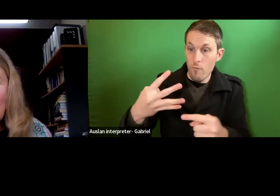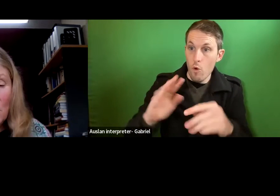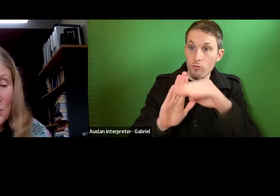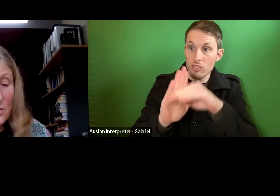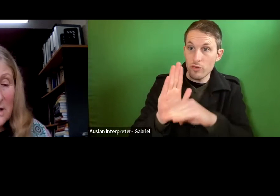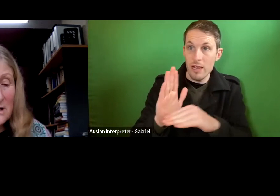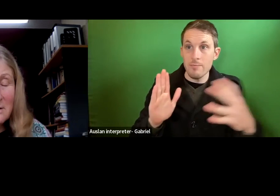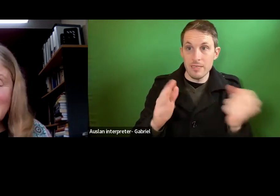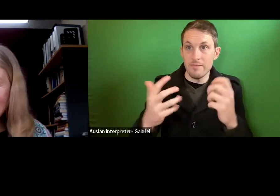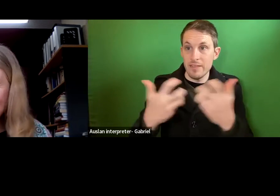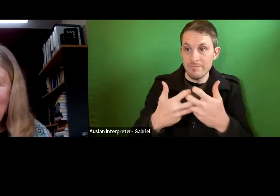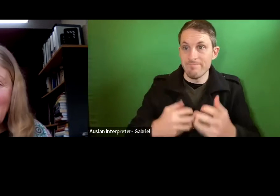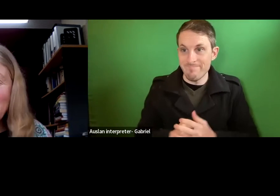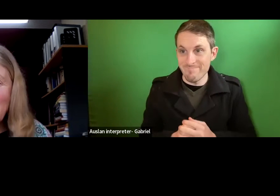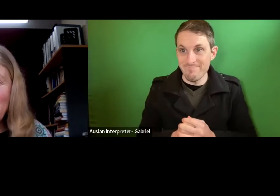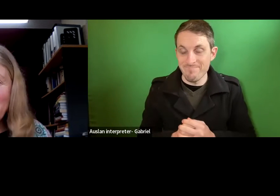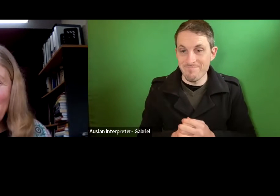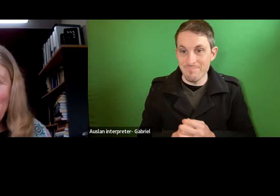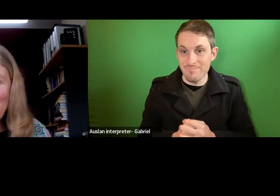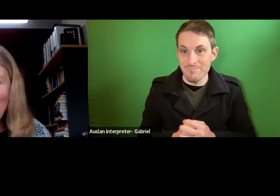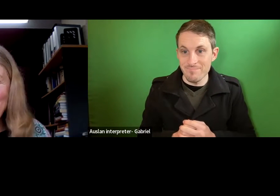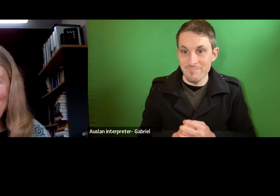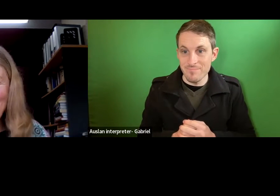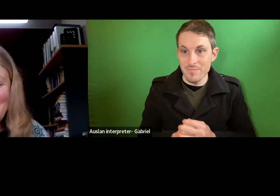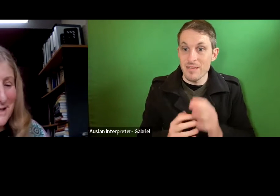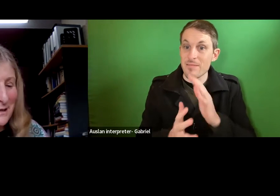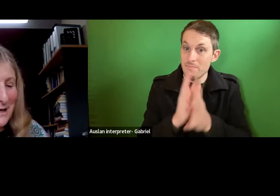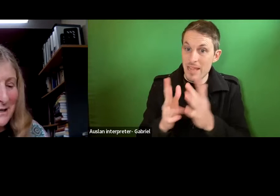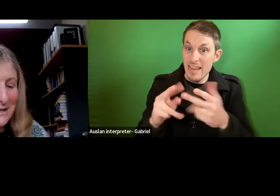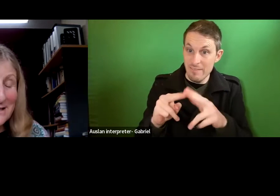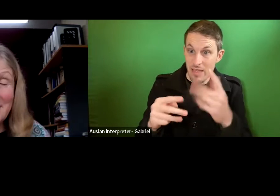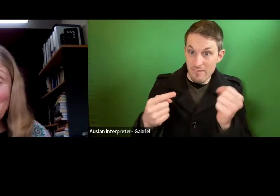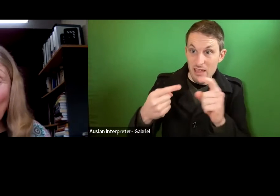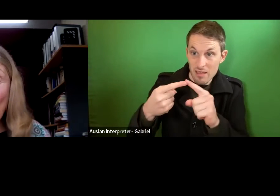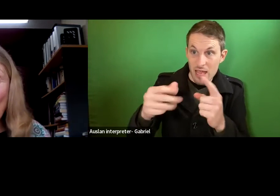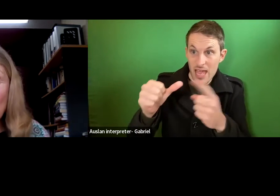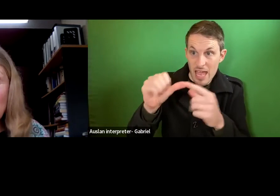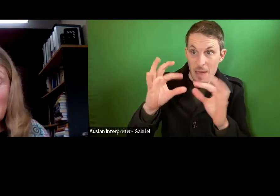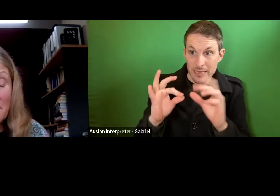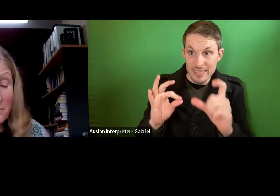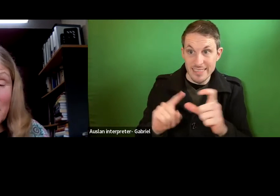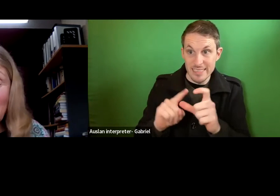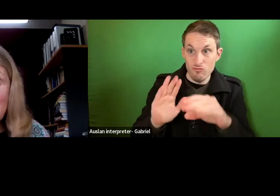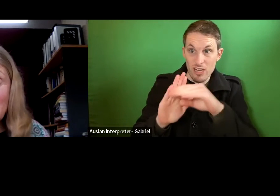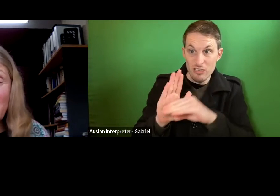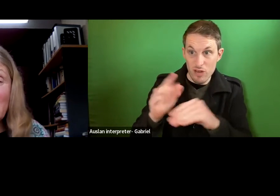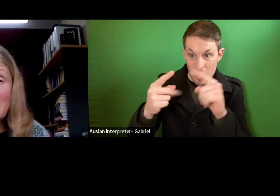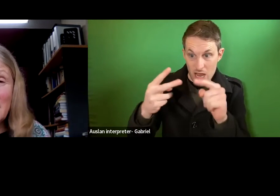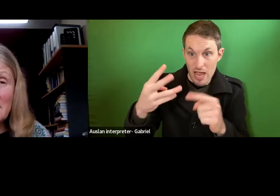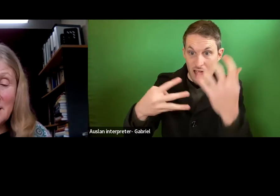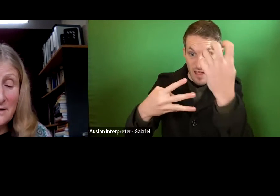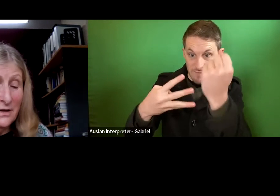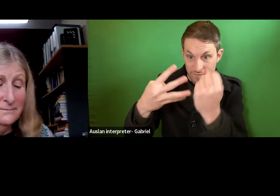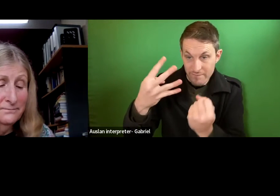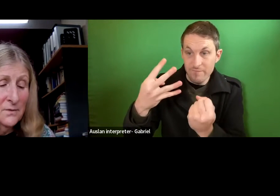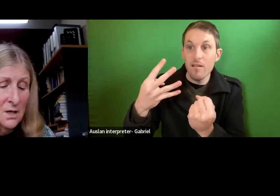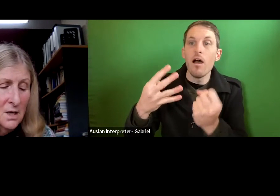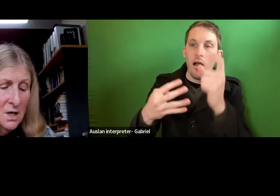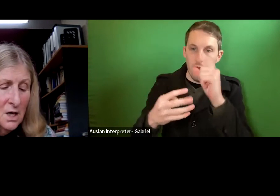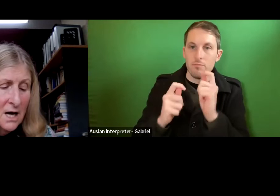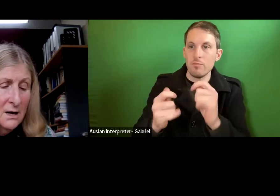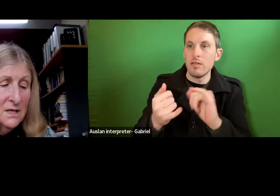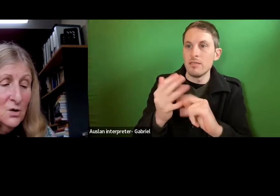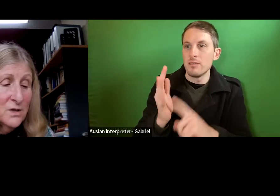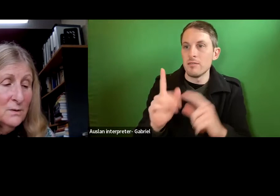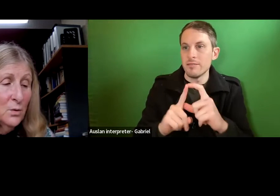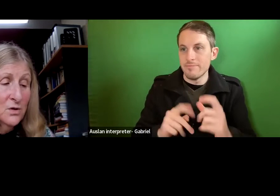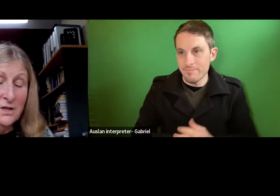So we have to have A plus B plus C and D all being identified and classified. It's also important to